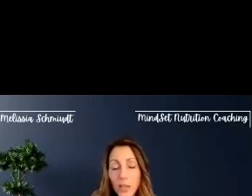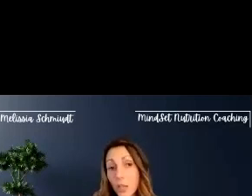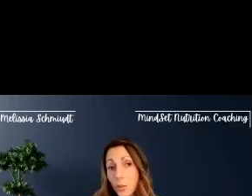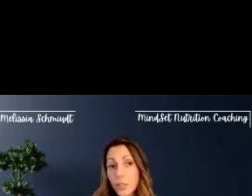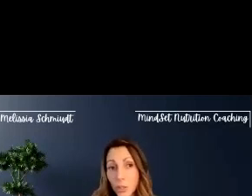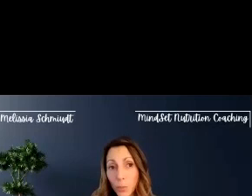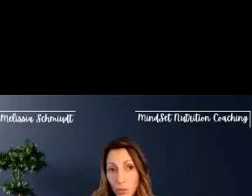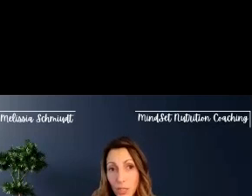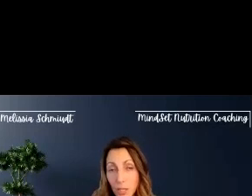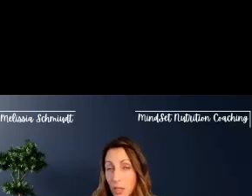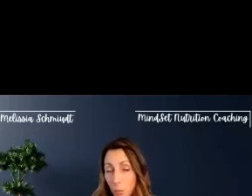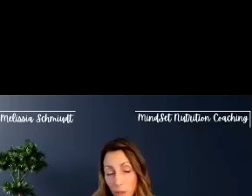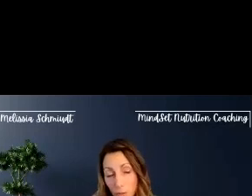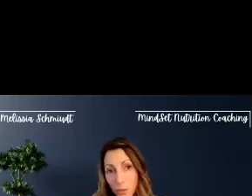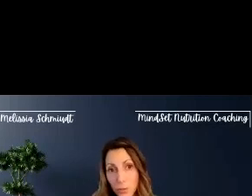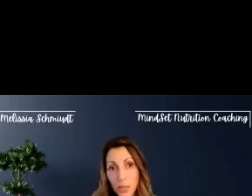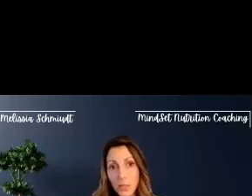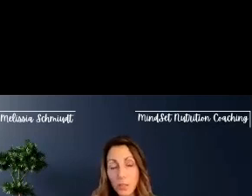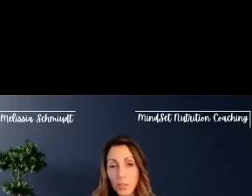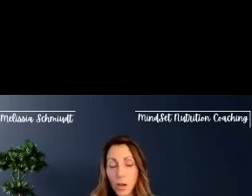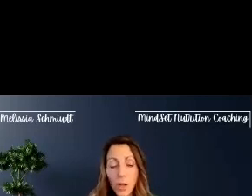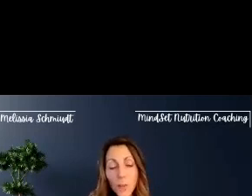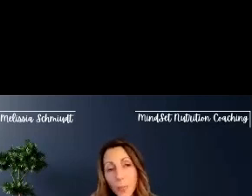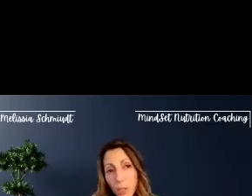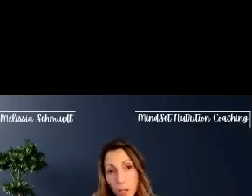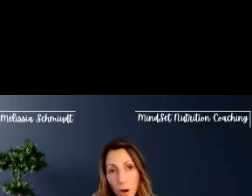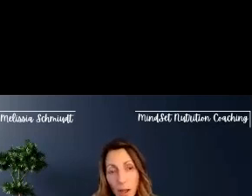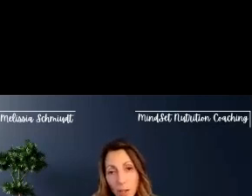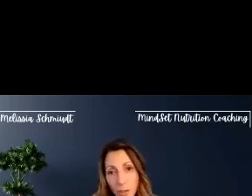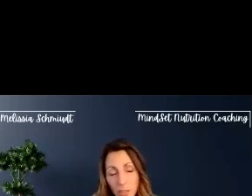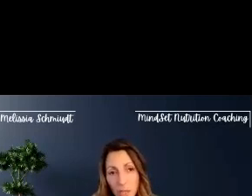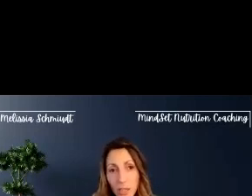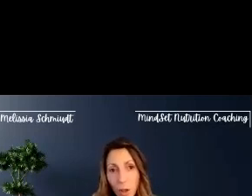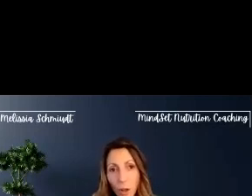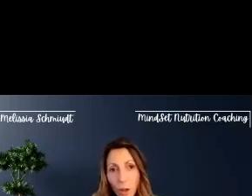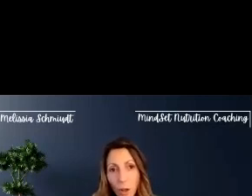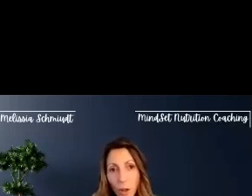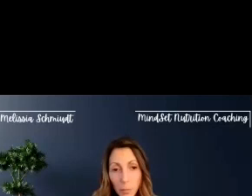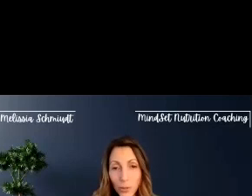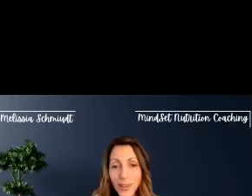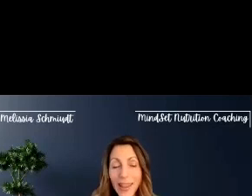then increasing your protein is one of the first places to start. Looking at carbohydrate intake is also really important